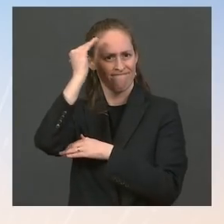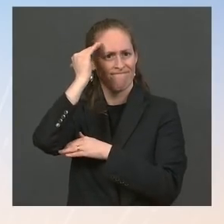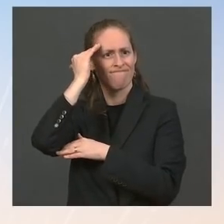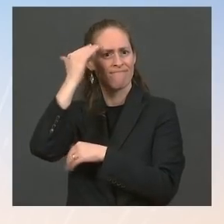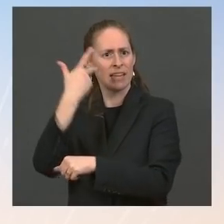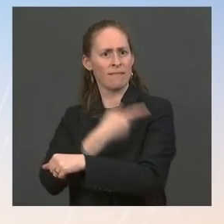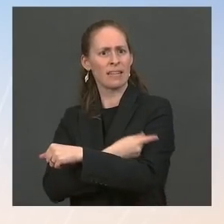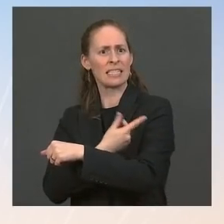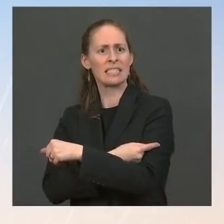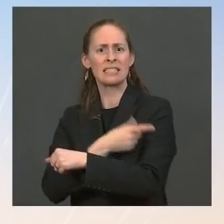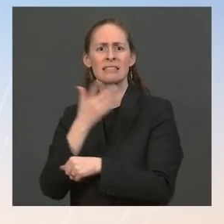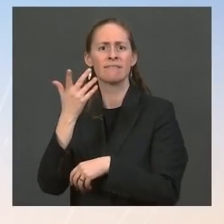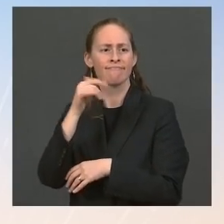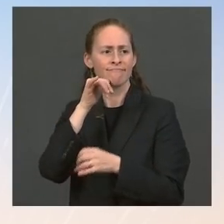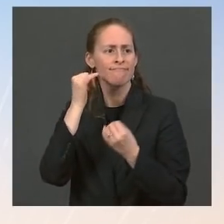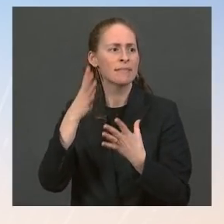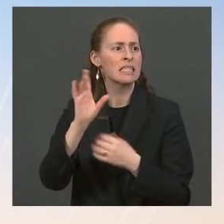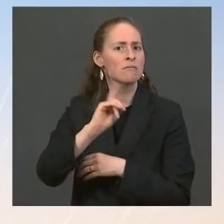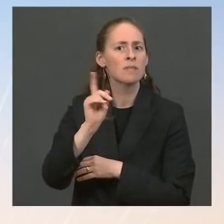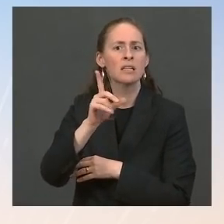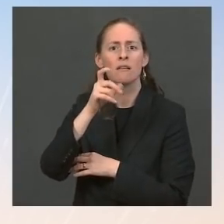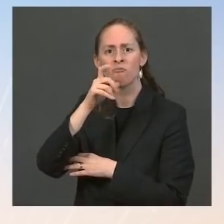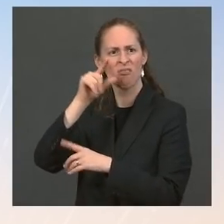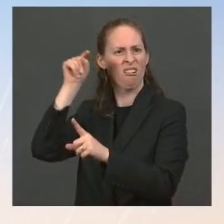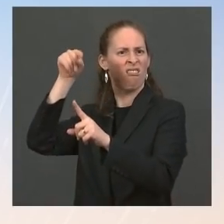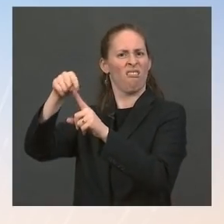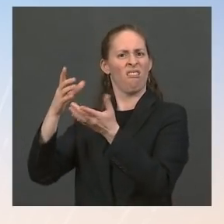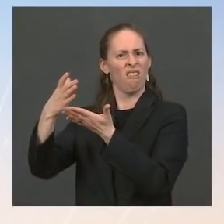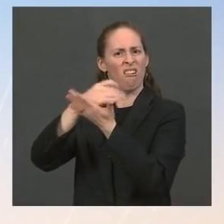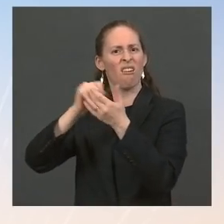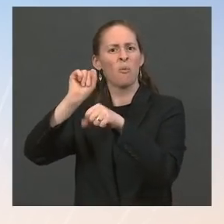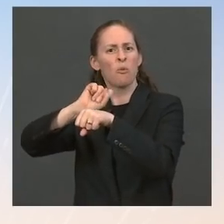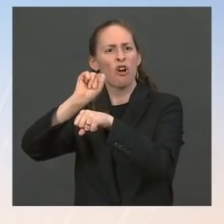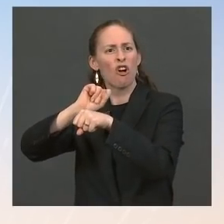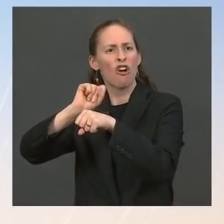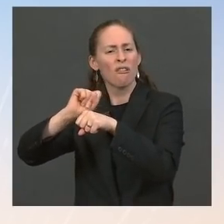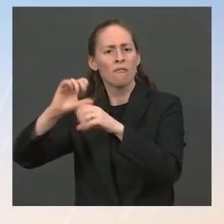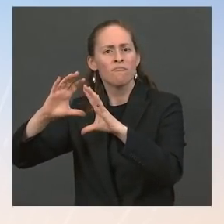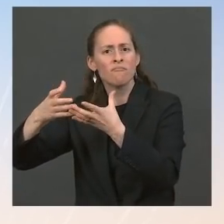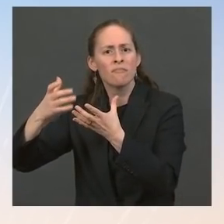Congressman Chris Stewart had said that some are up as high as 40 percent unvaccinated.